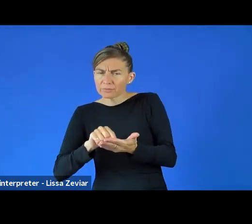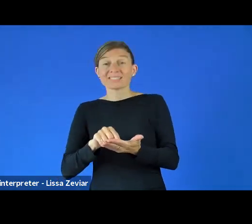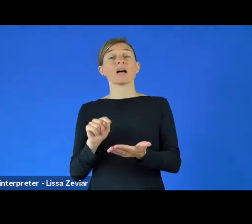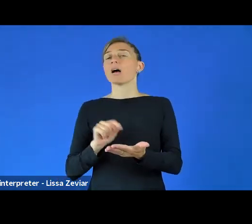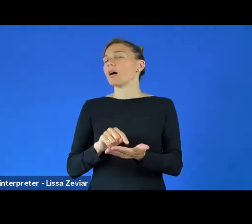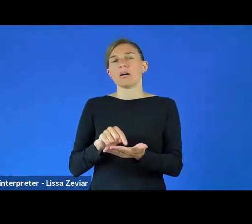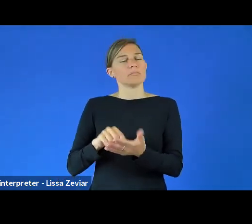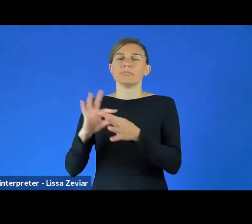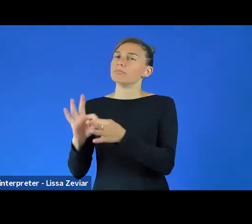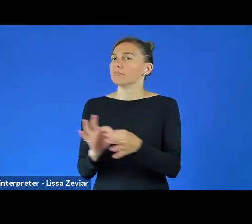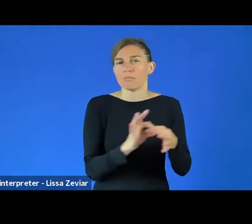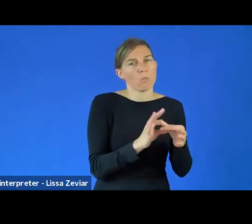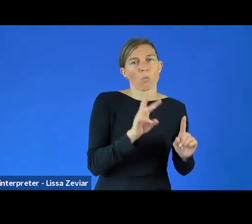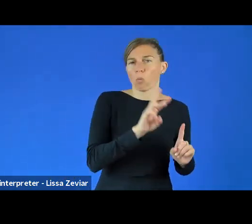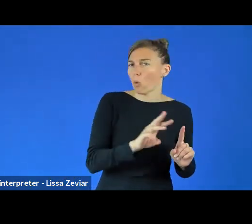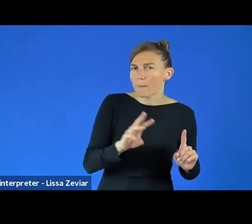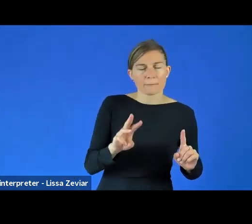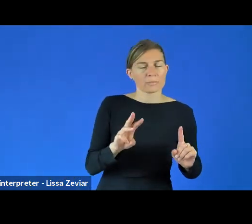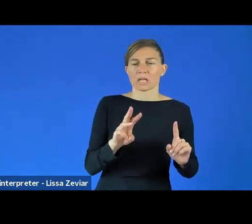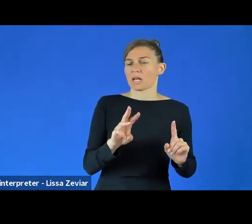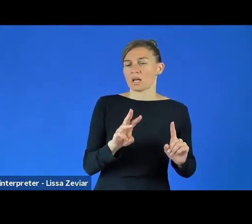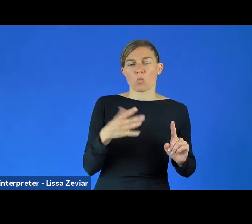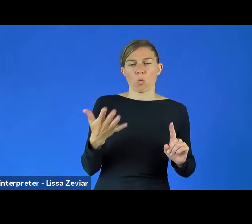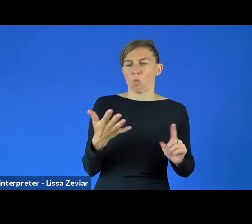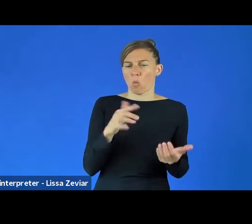mobile applications or the information through digital means.